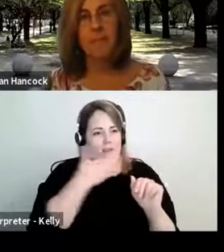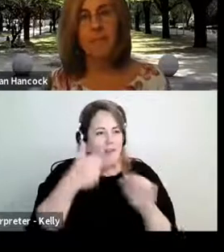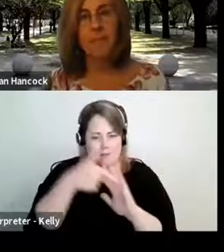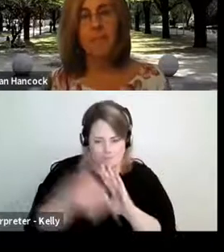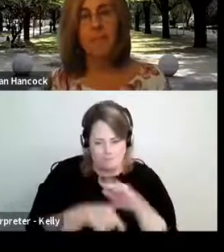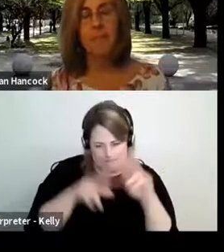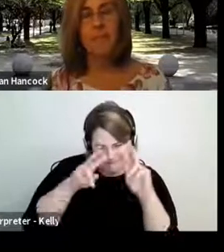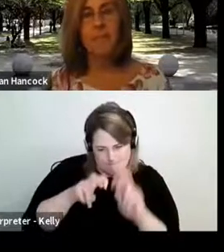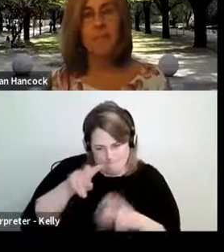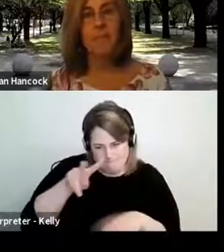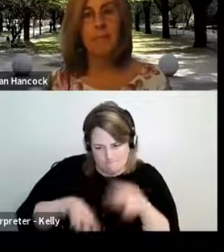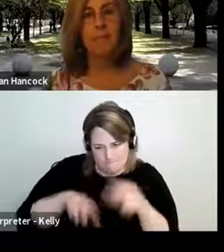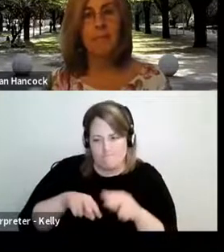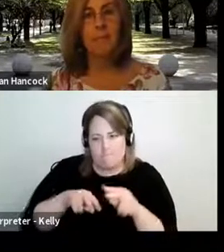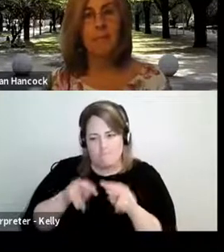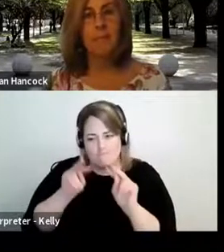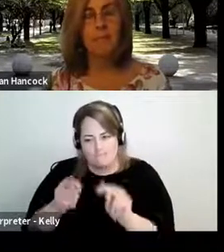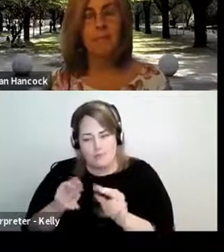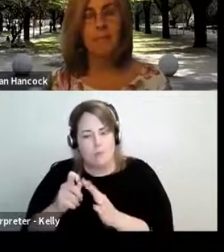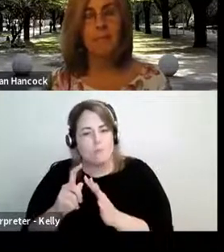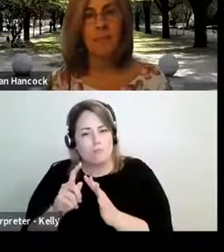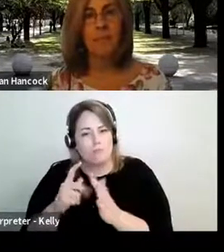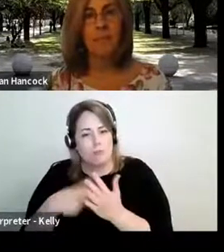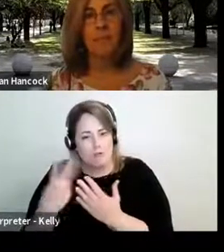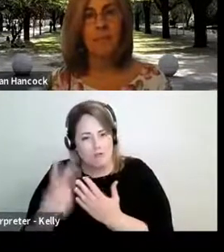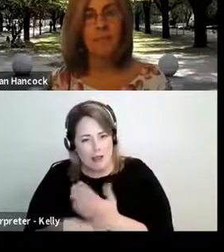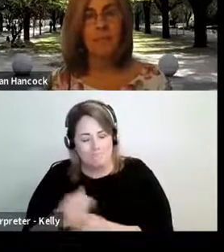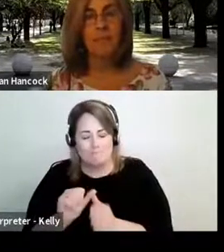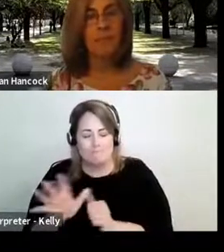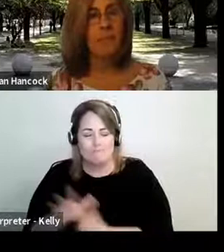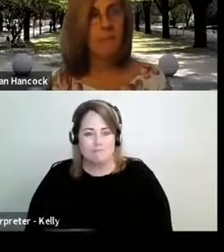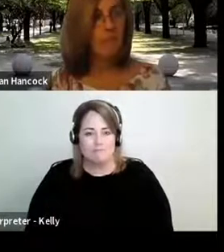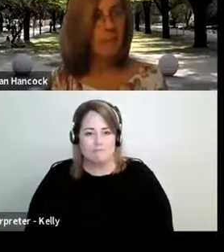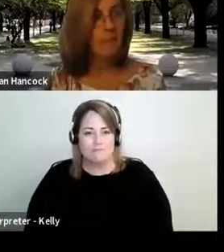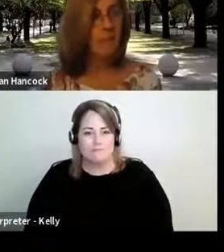and look at the program. I think what’s interesting for us is the sessions that